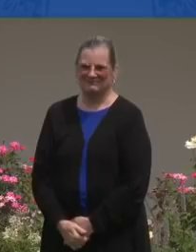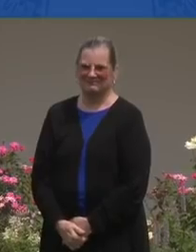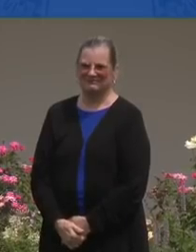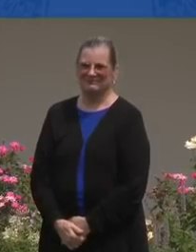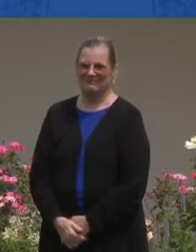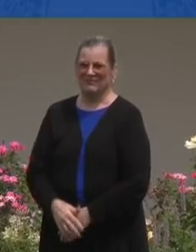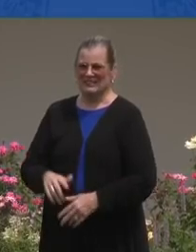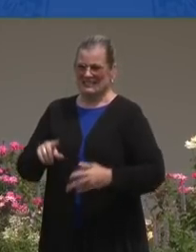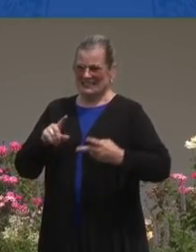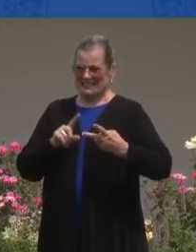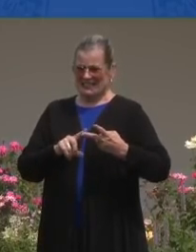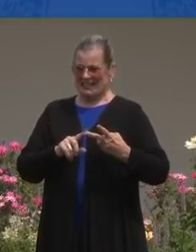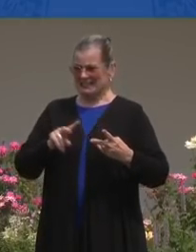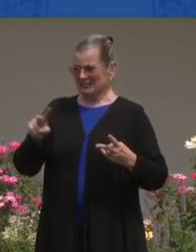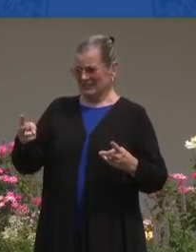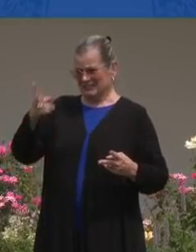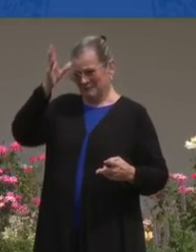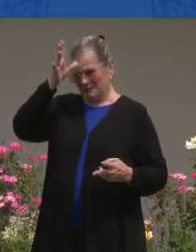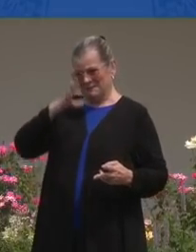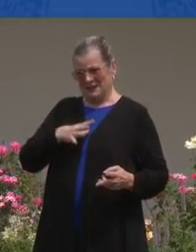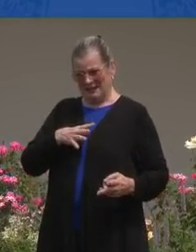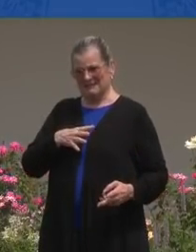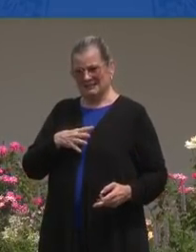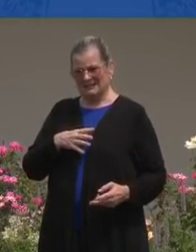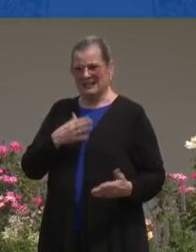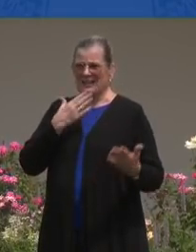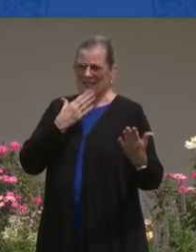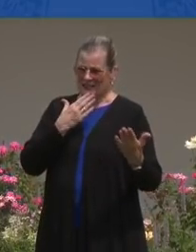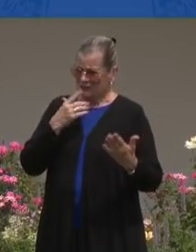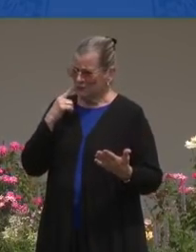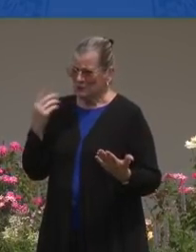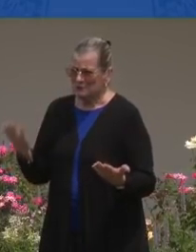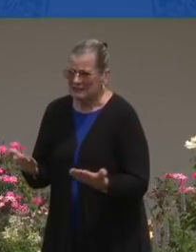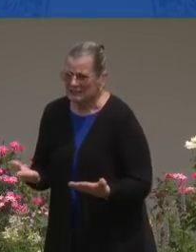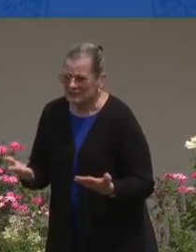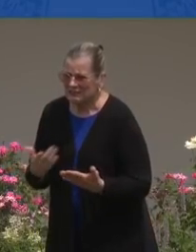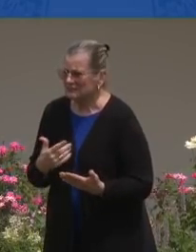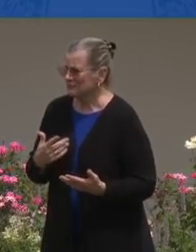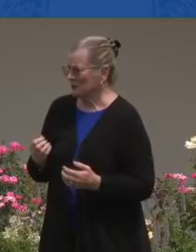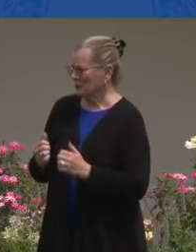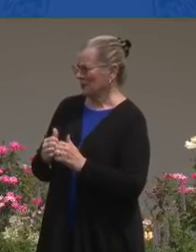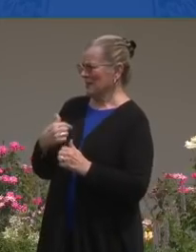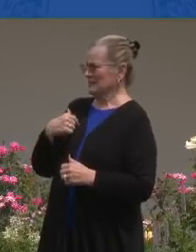Thank you for being with us as well. And some of the same folks who fought so hard